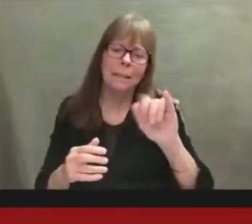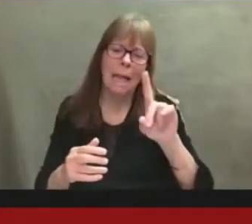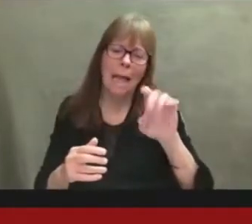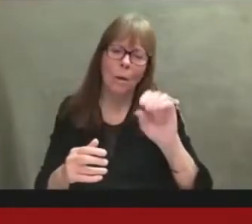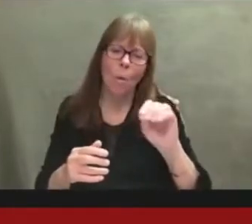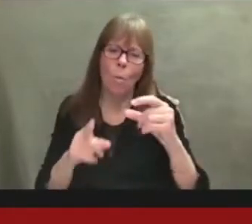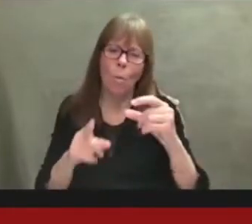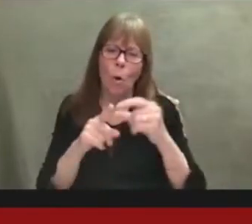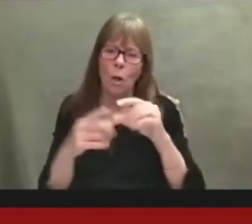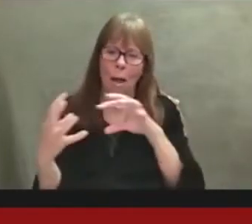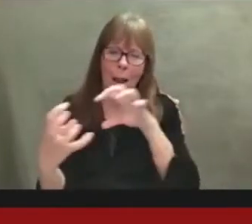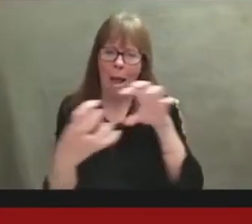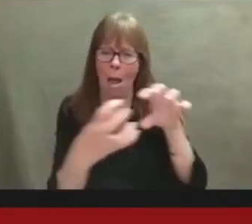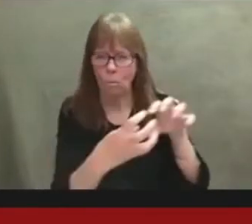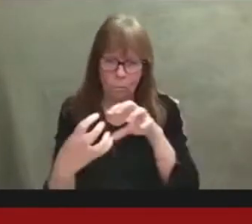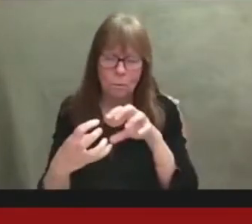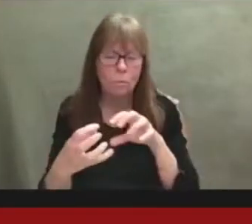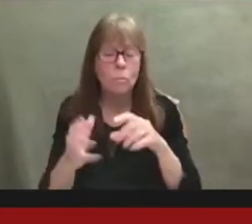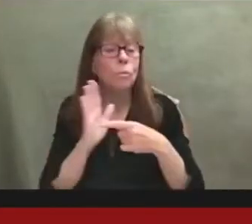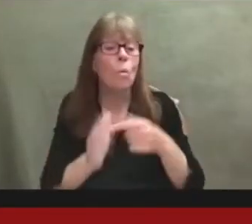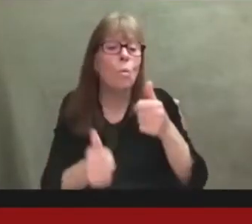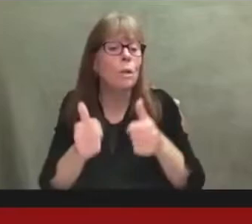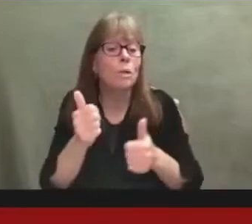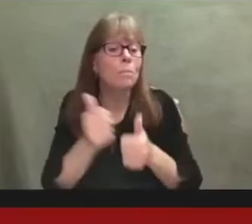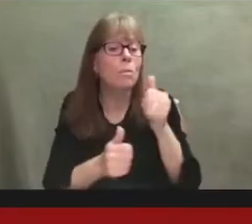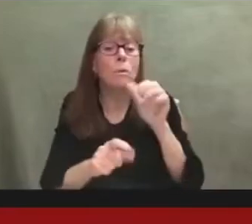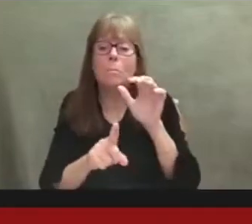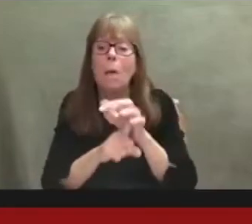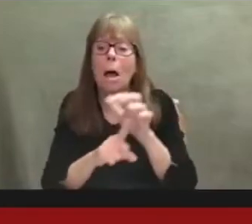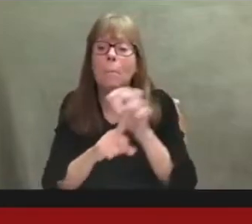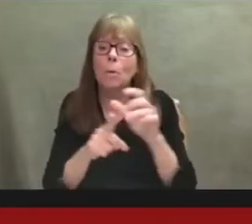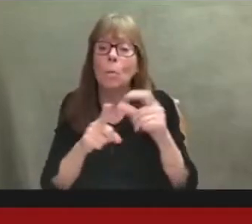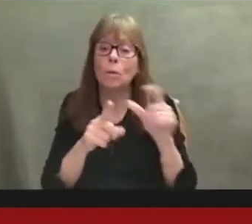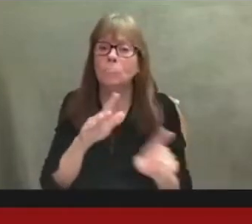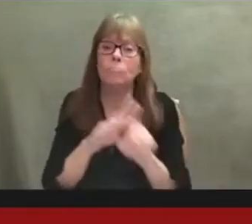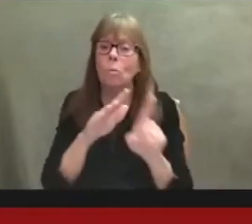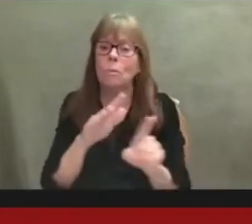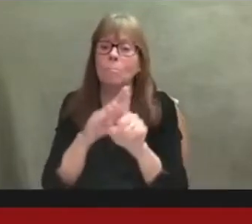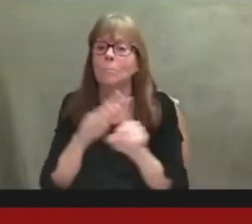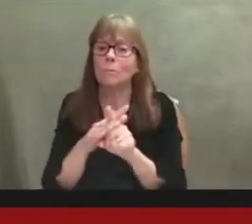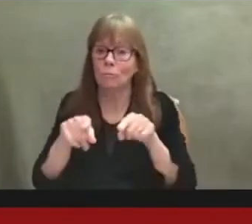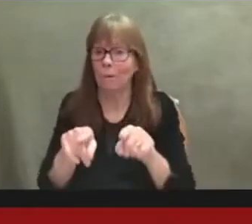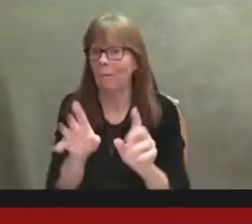some of the most popular words across the conference were.